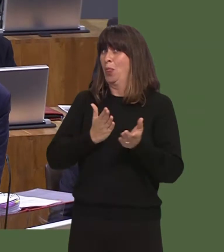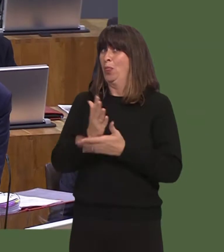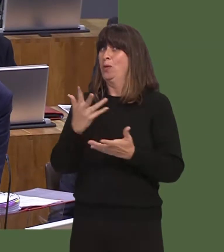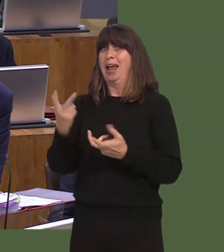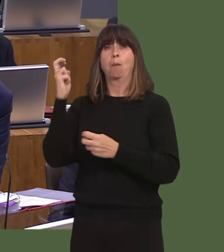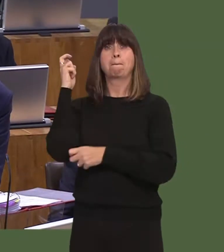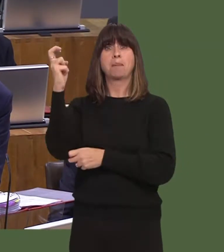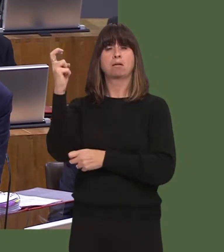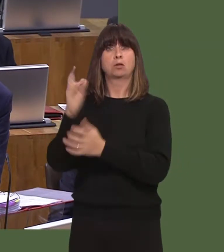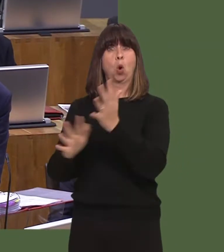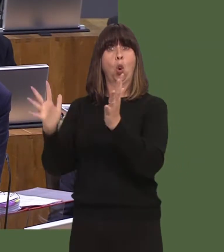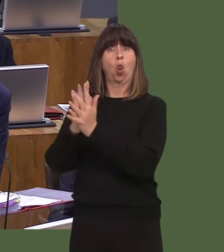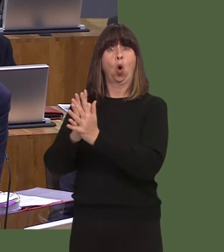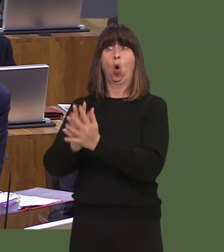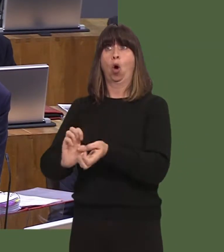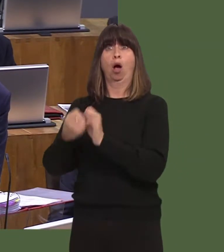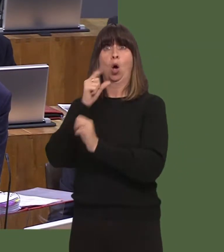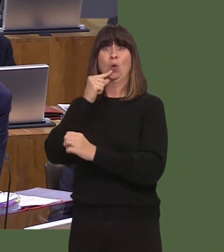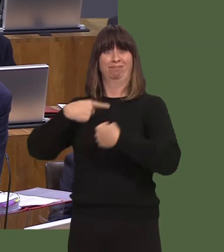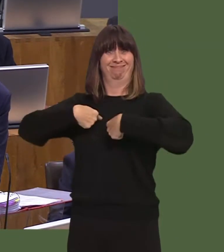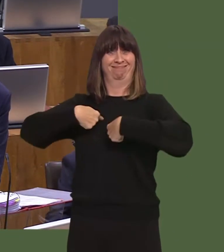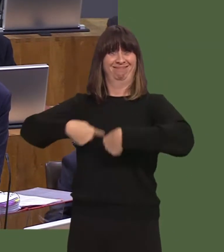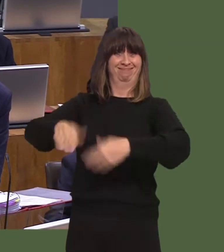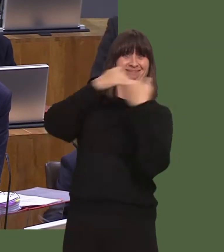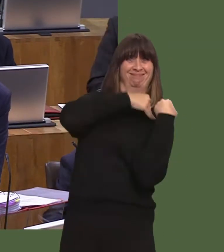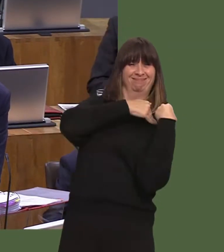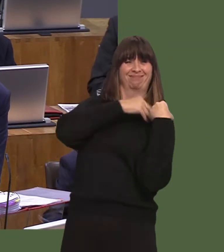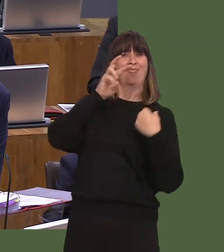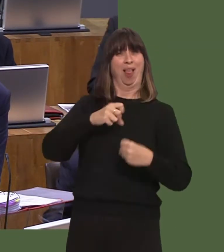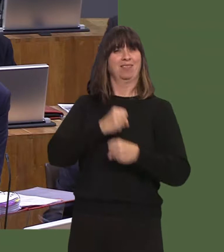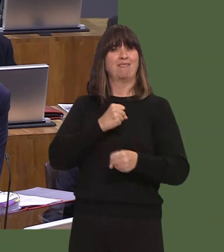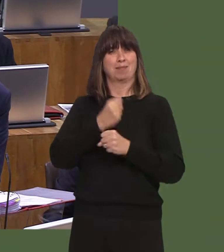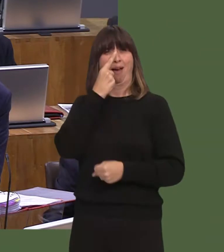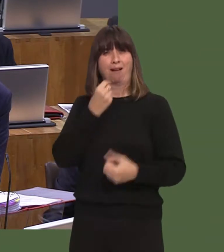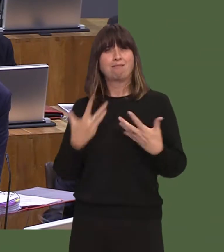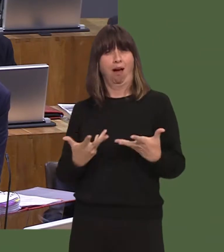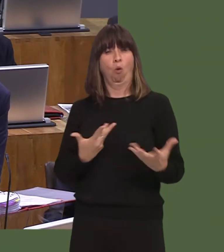to create legislation in order to ensure that the problems that we've seen over the years,